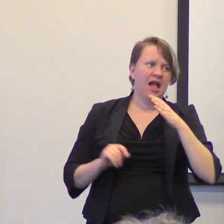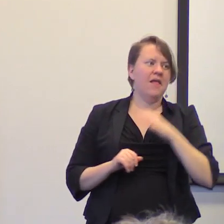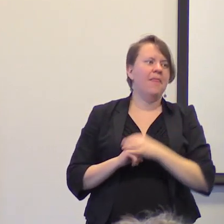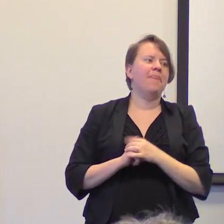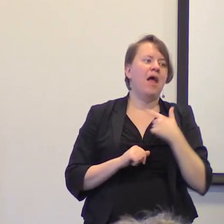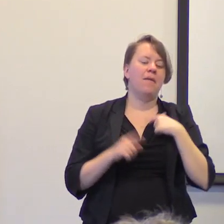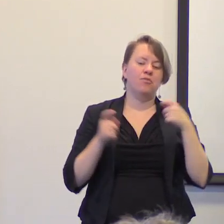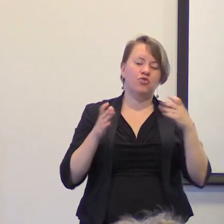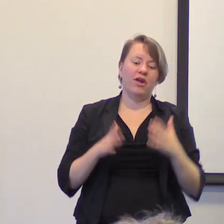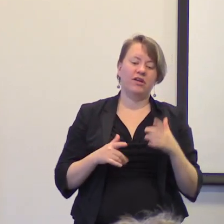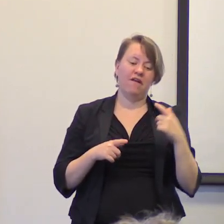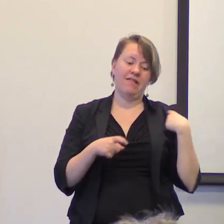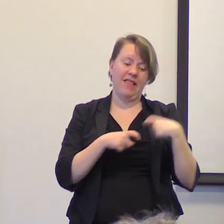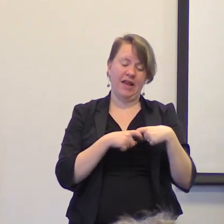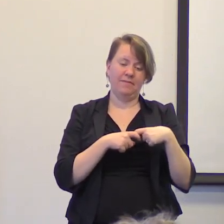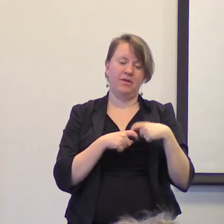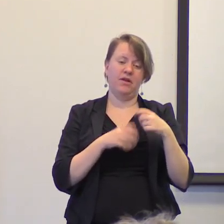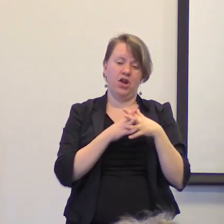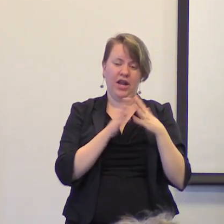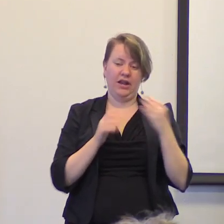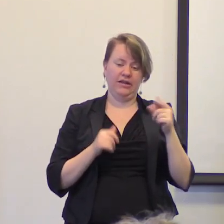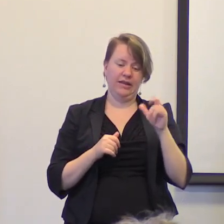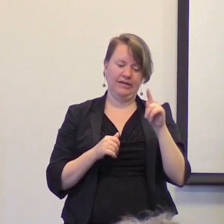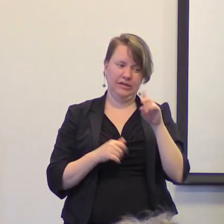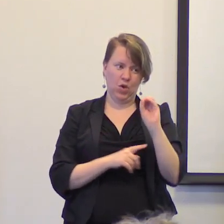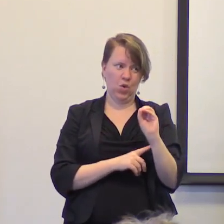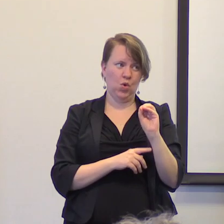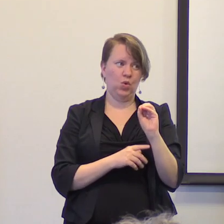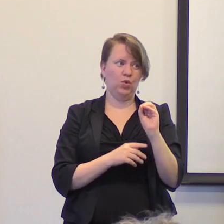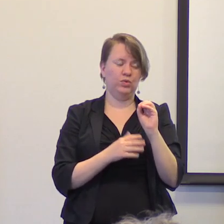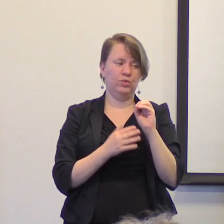I'm director of Latin American and Latino studies, and I'm also on a task force that